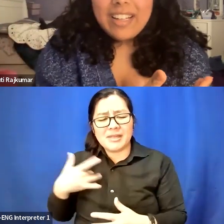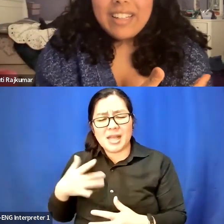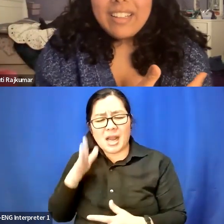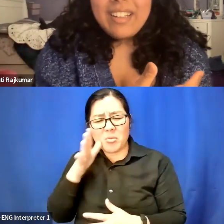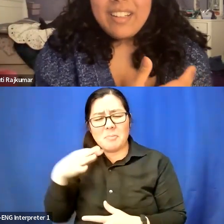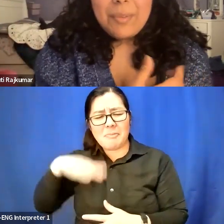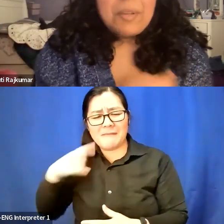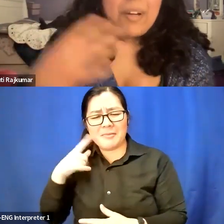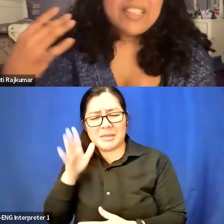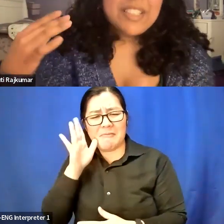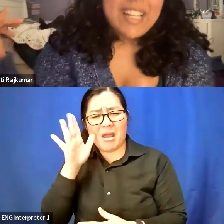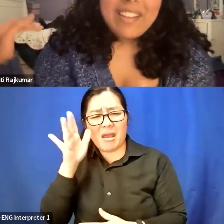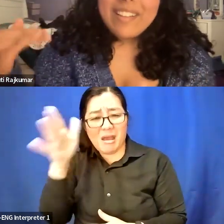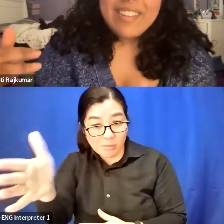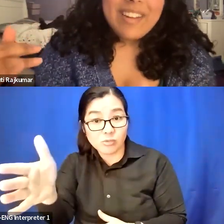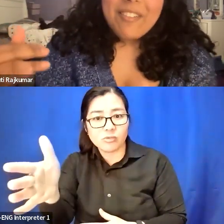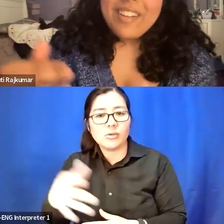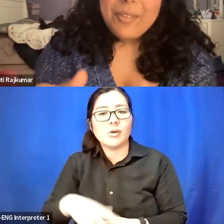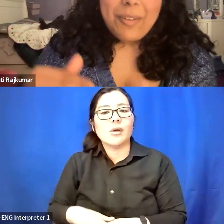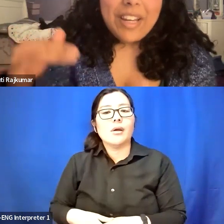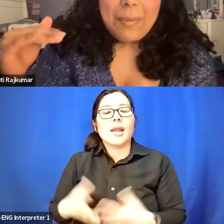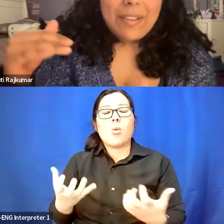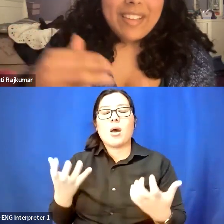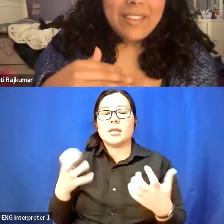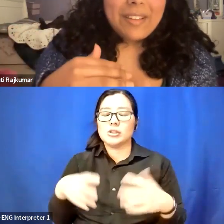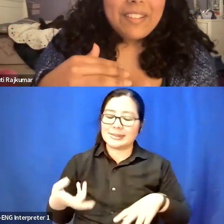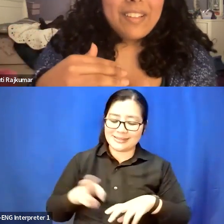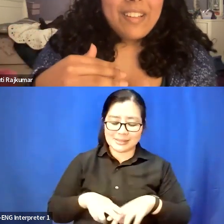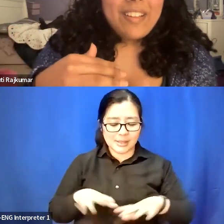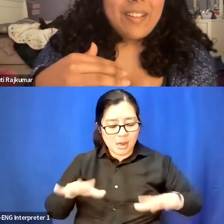and I really want to just kind of like sit down and just write about like the,